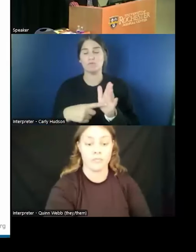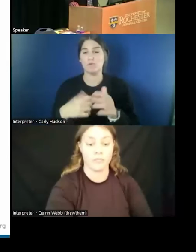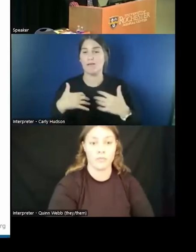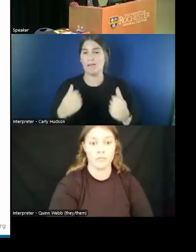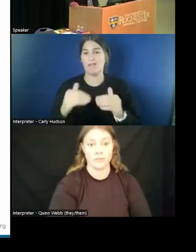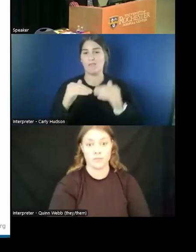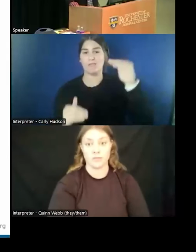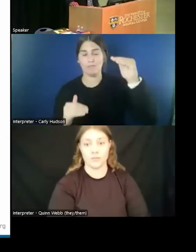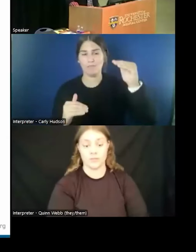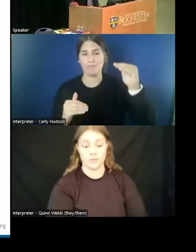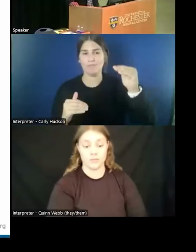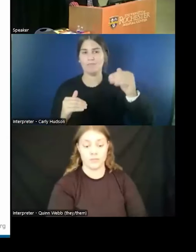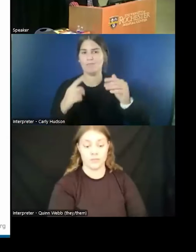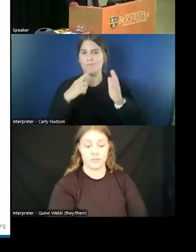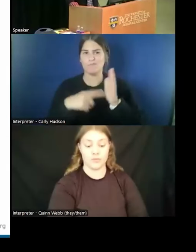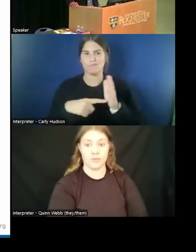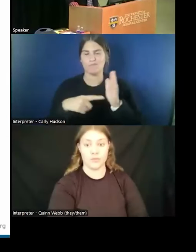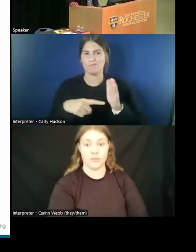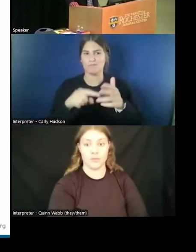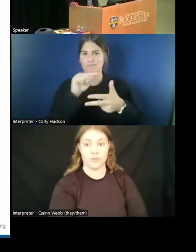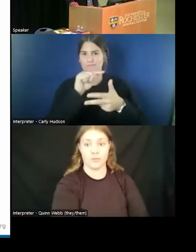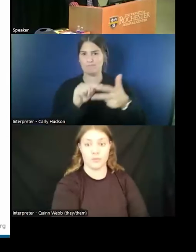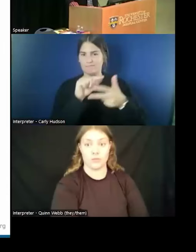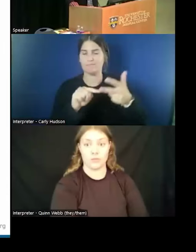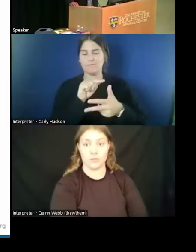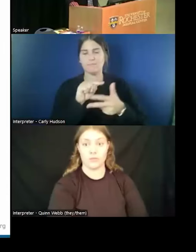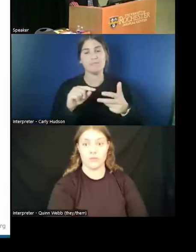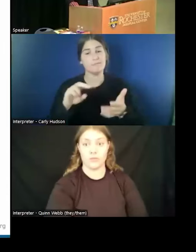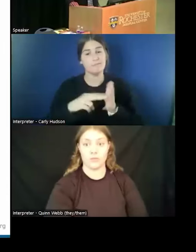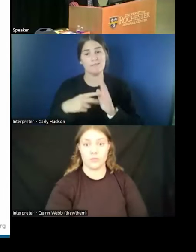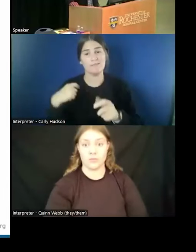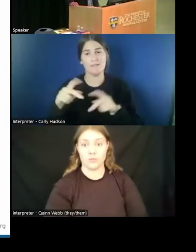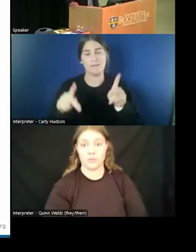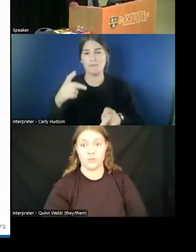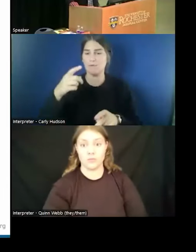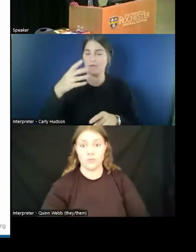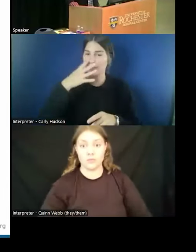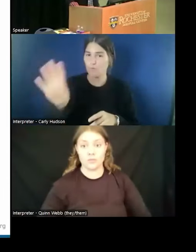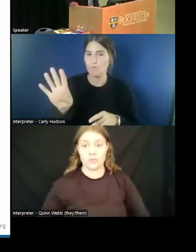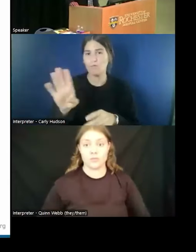as these Stern stem from Latinos being ignored silenced and marginalized for too long our were